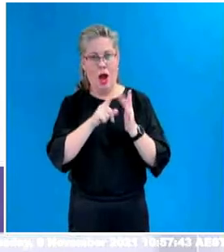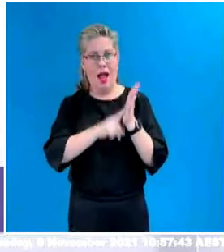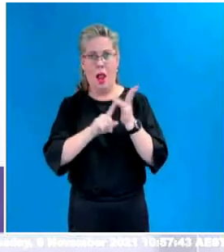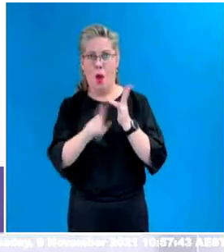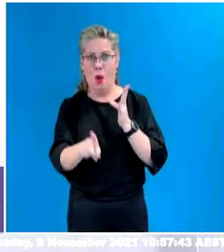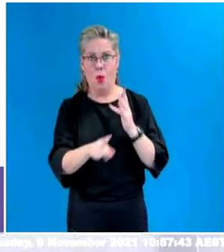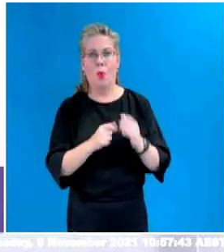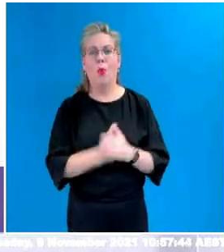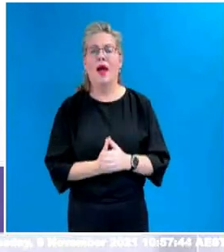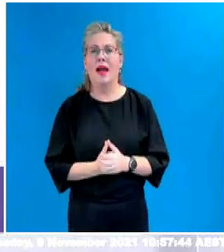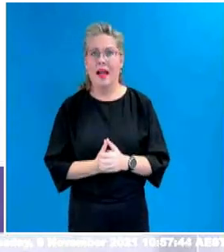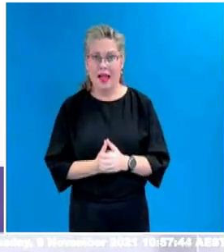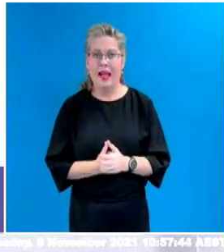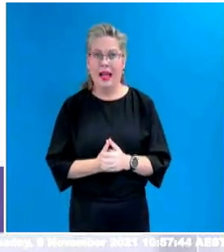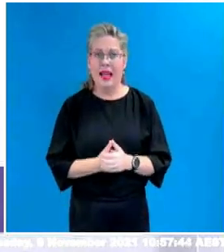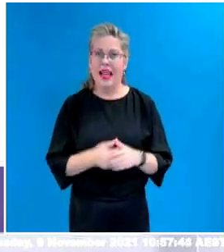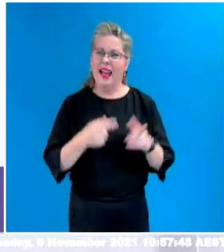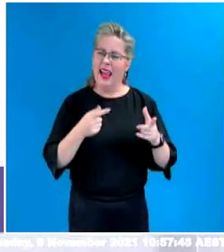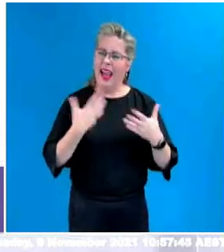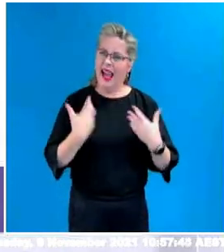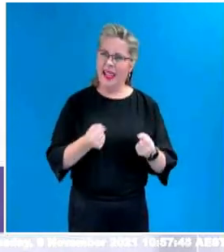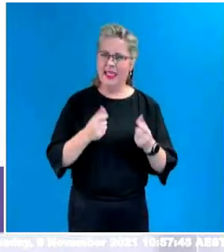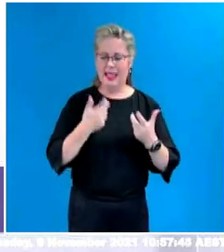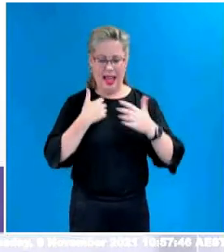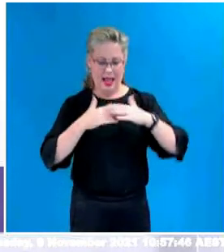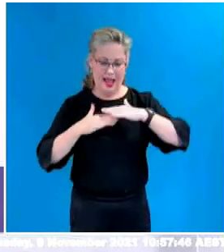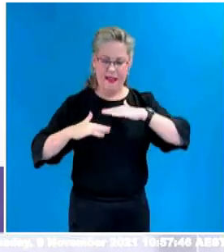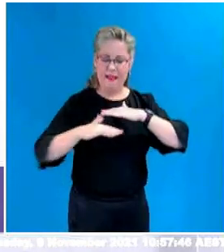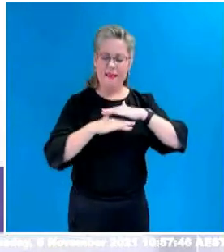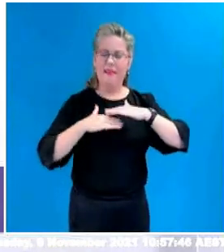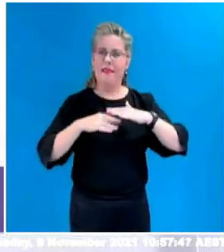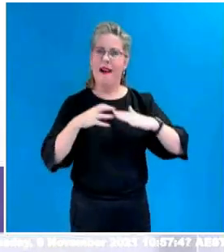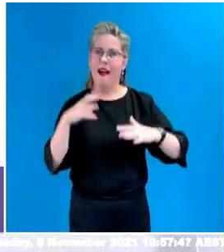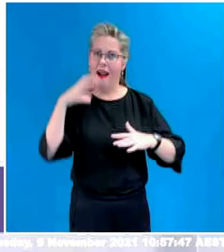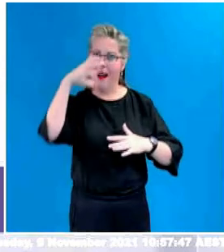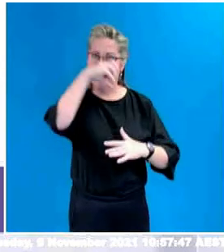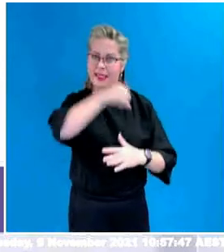not just governments which are going to be affecting workers rights in the field